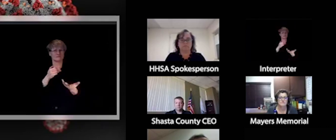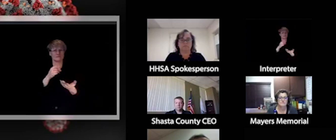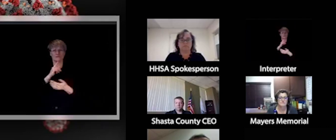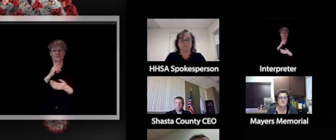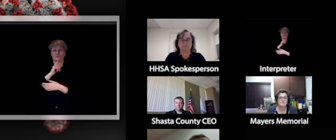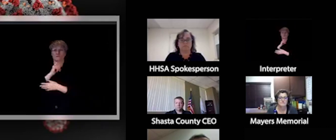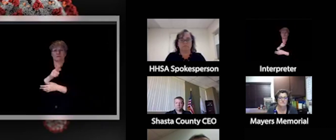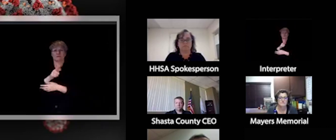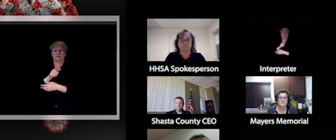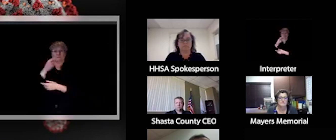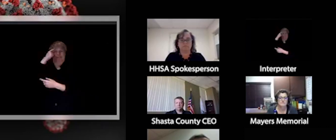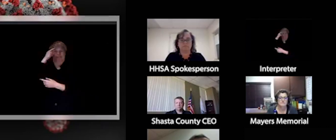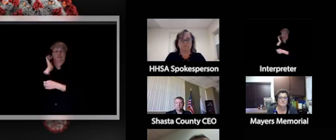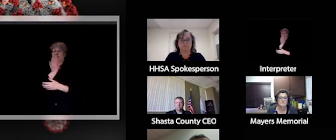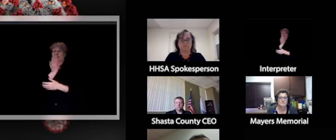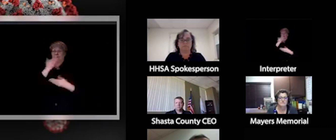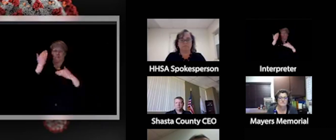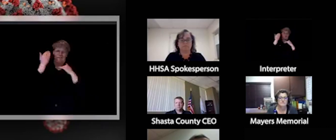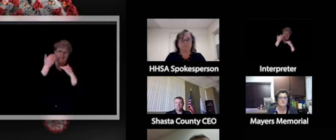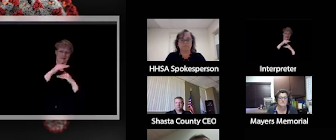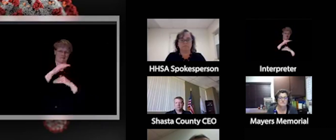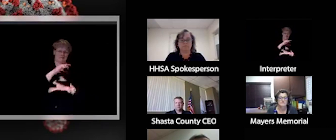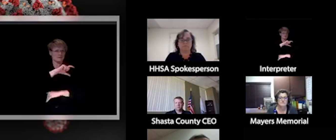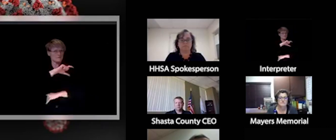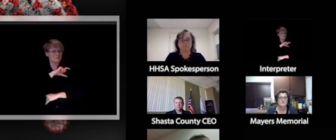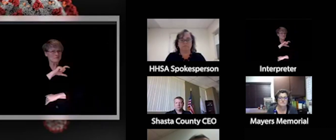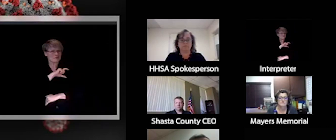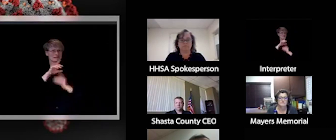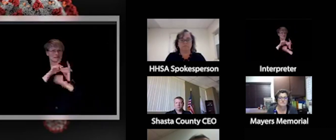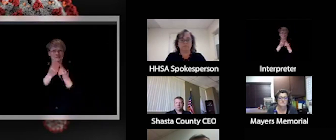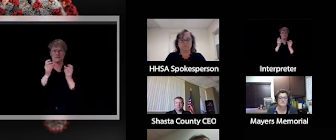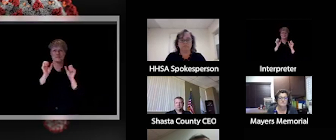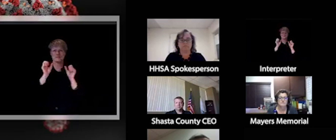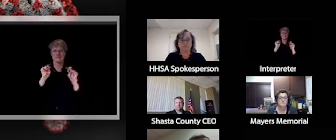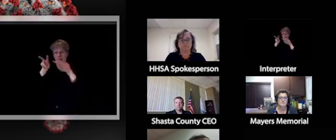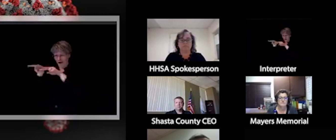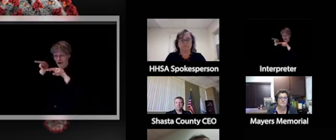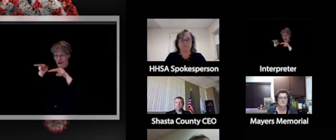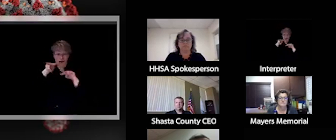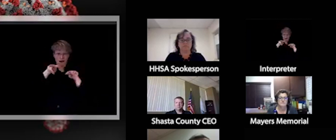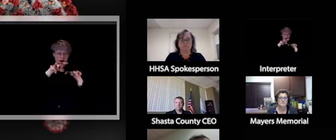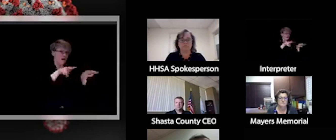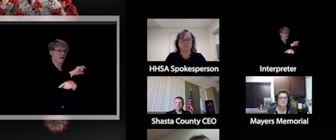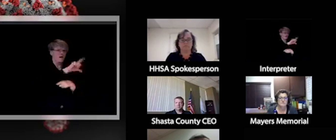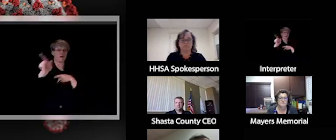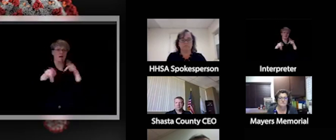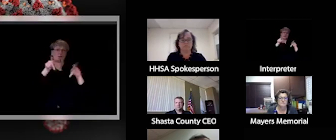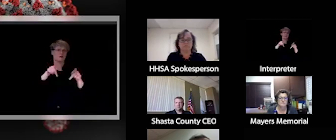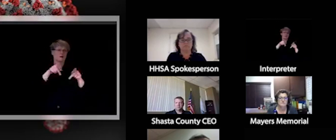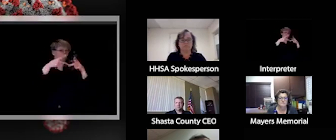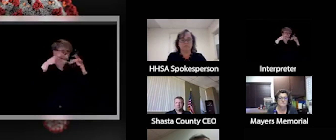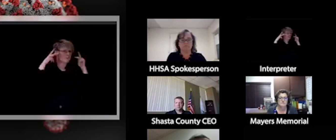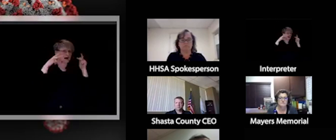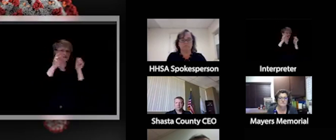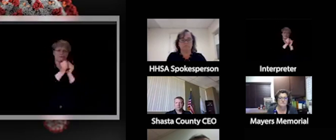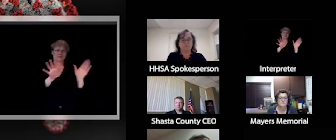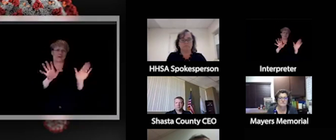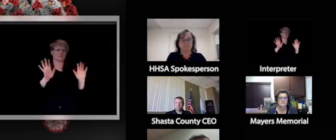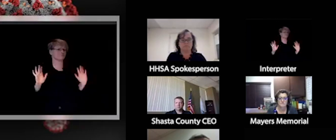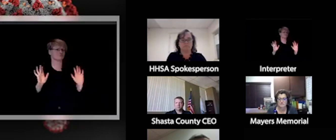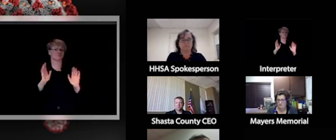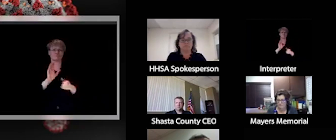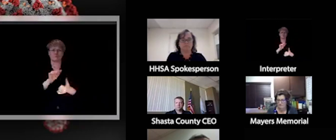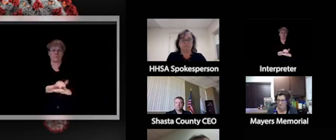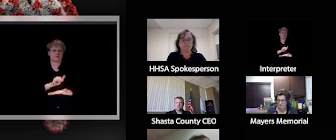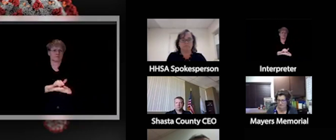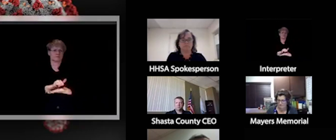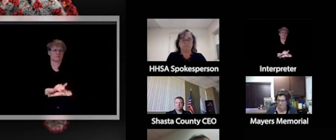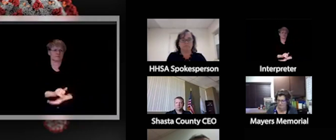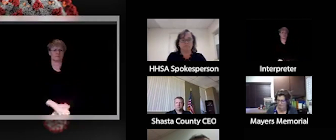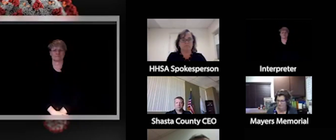are going to be spent monitoring masks or such.